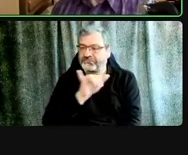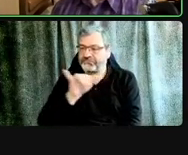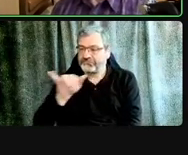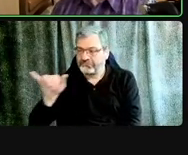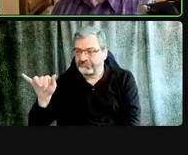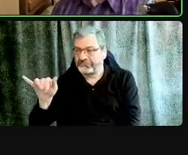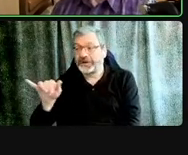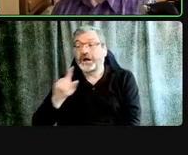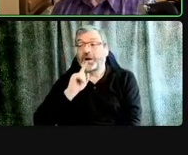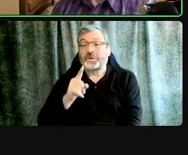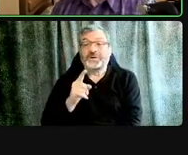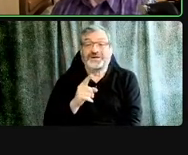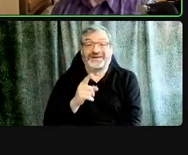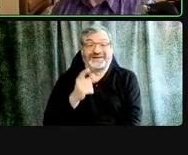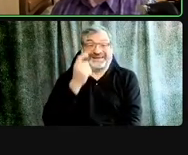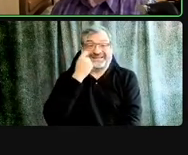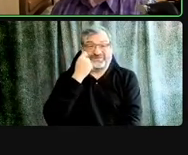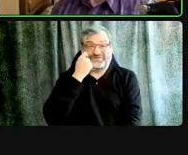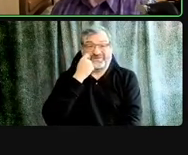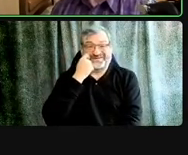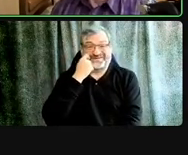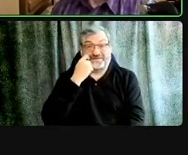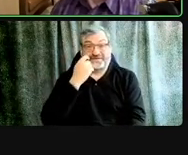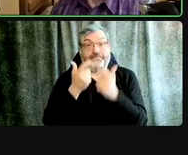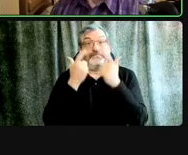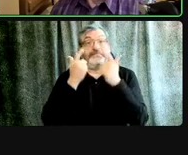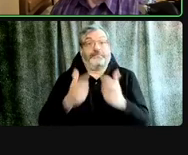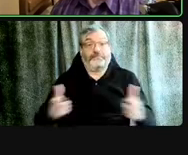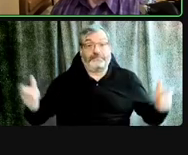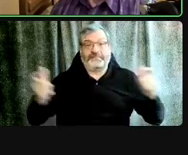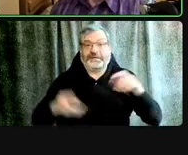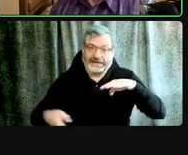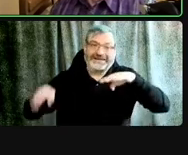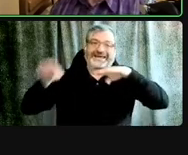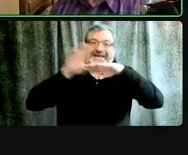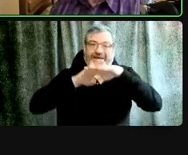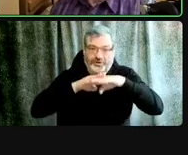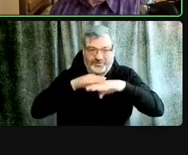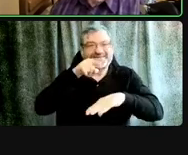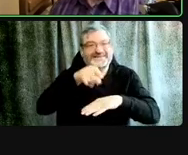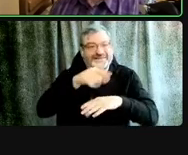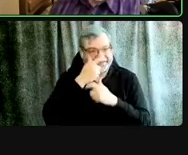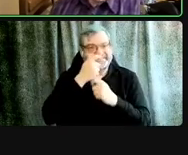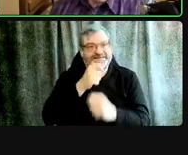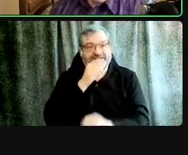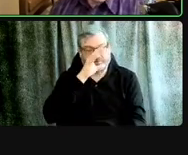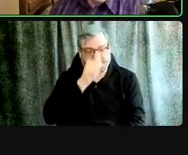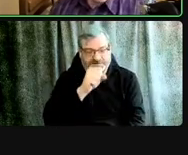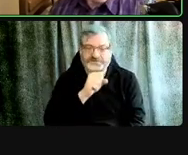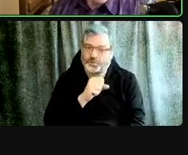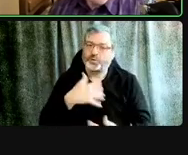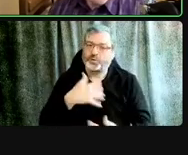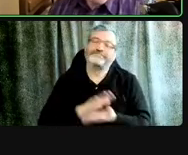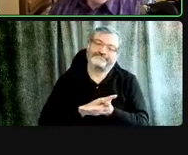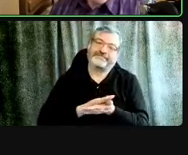massive increase in interest in this kind of thing is so heartening to see. And Mark made the point, too, as well,